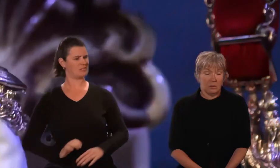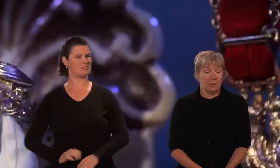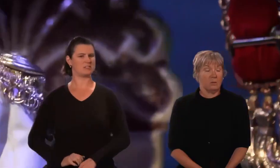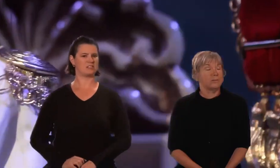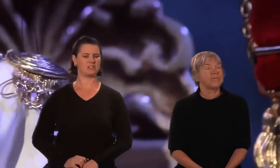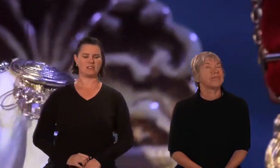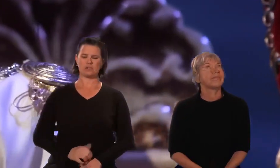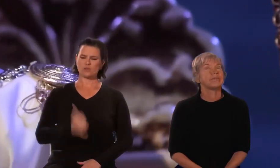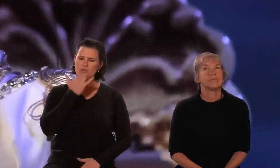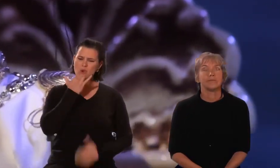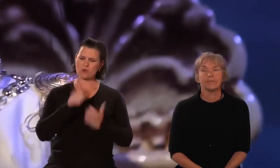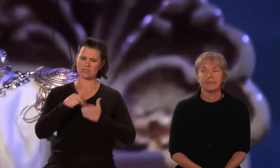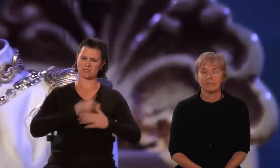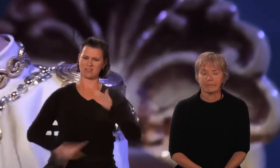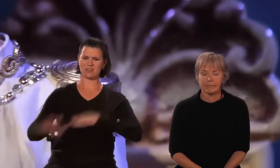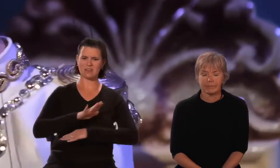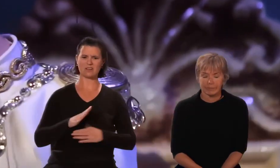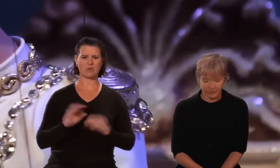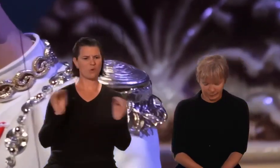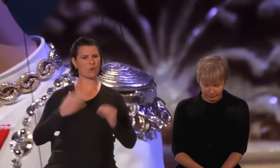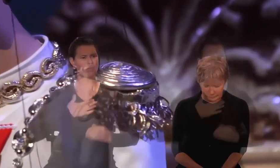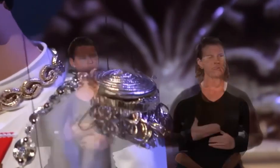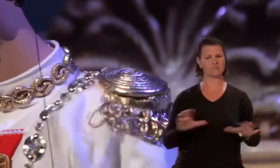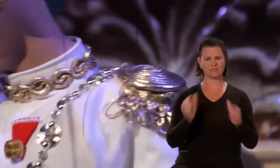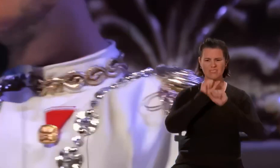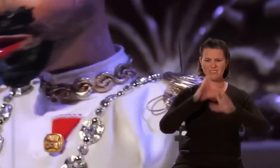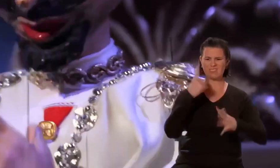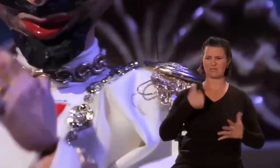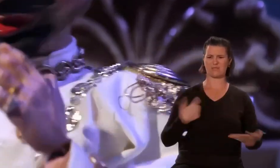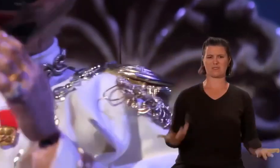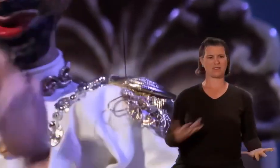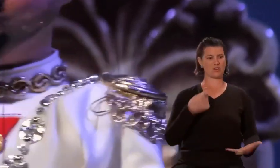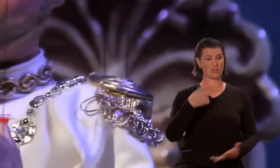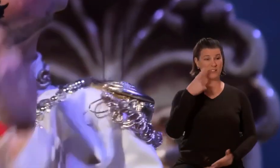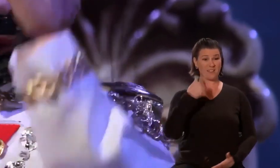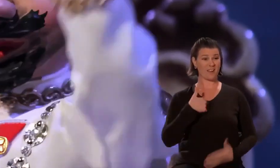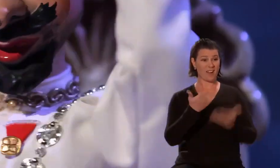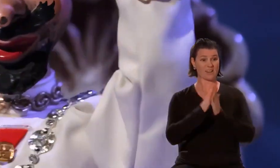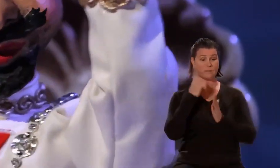What's the matter with this kingdom? Nobody is willing to do a thing. You would think I had asked for the whole world,